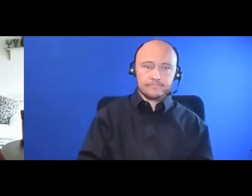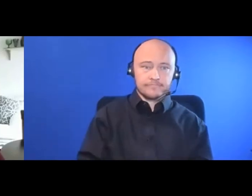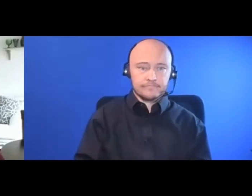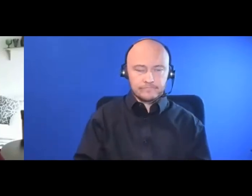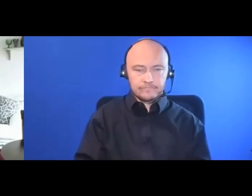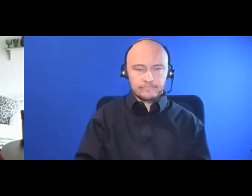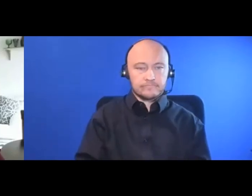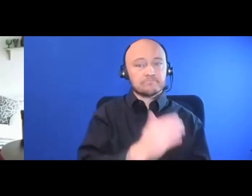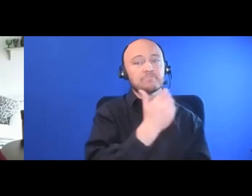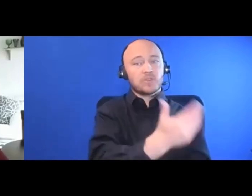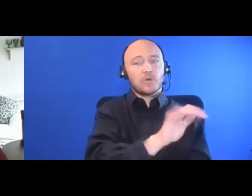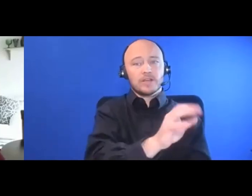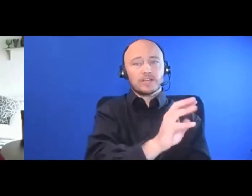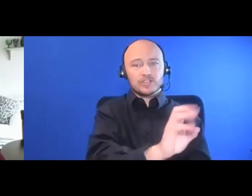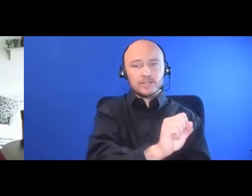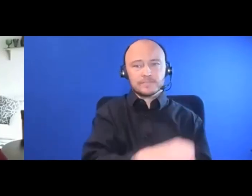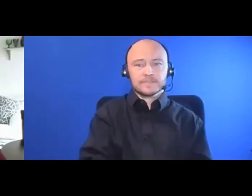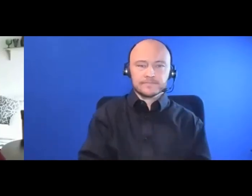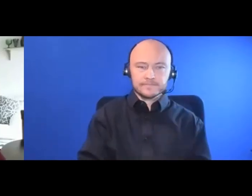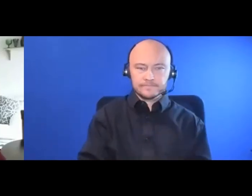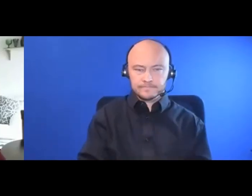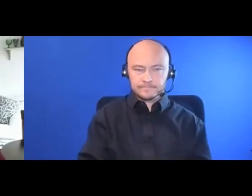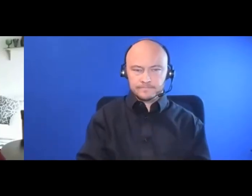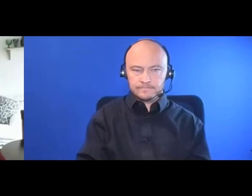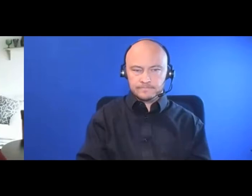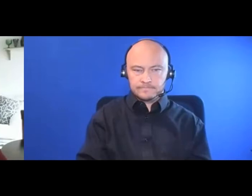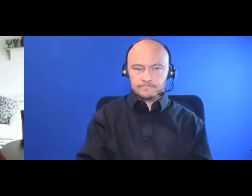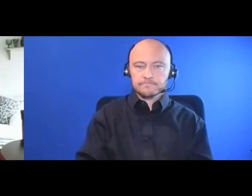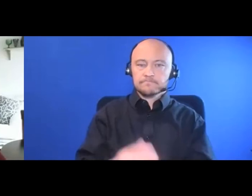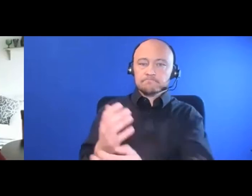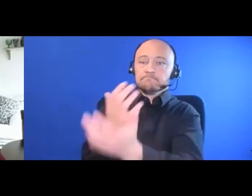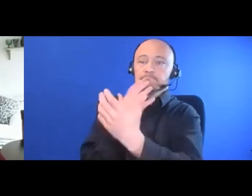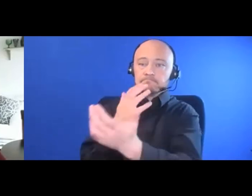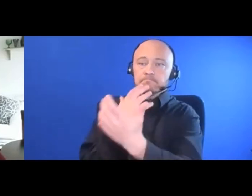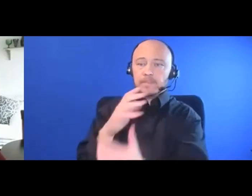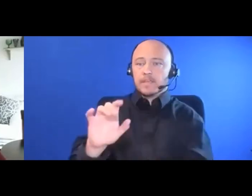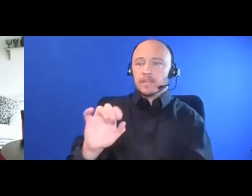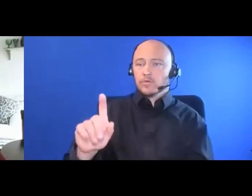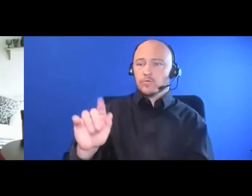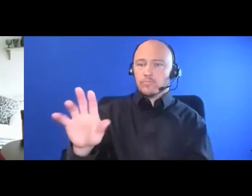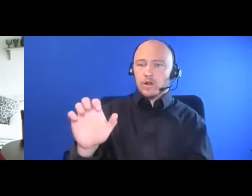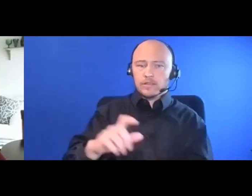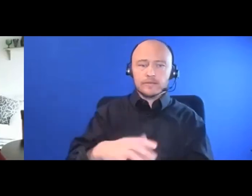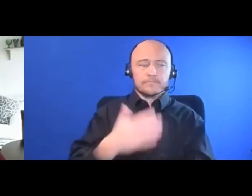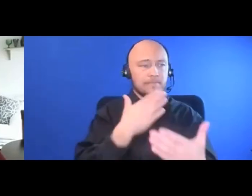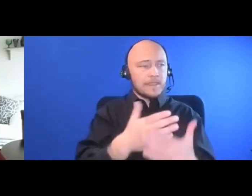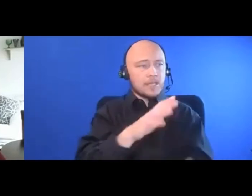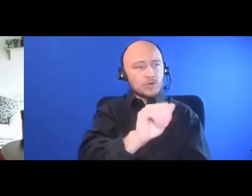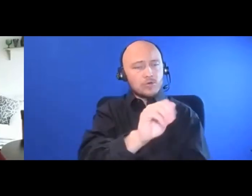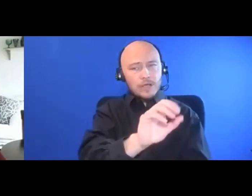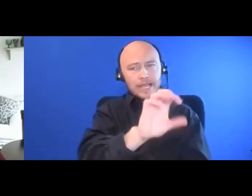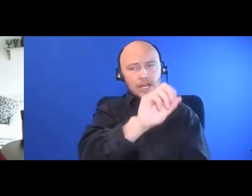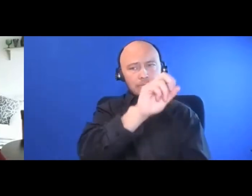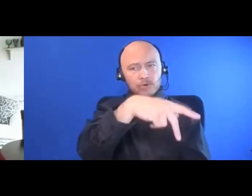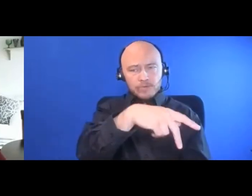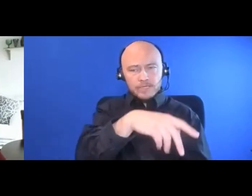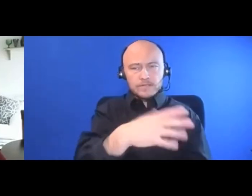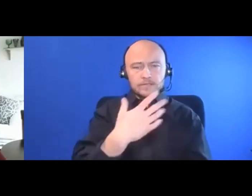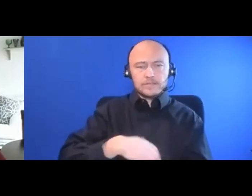[Marlina] Go ahead, James. Thanks, and thank you Marlina and thank you AWP and yeah, I'm James Tate Hill